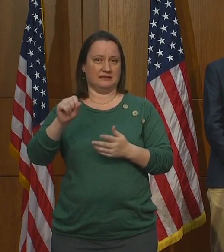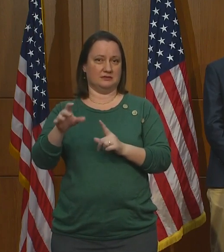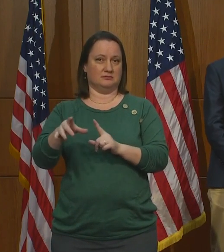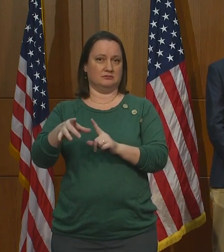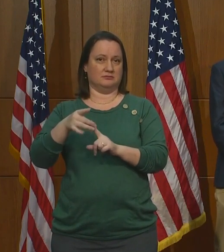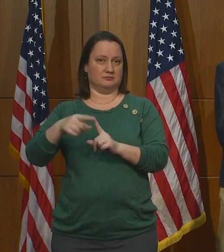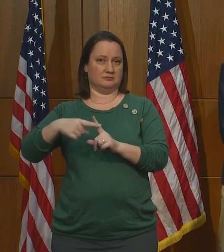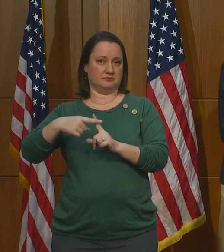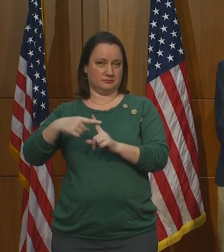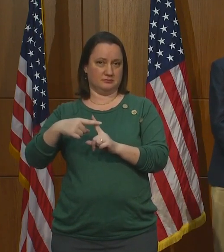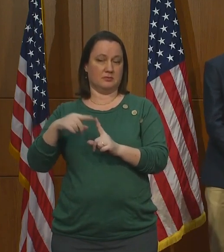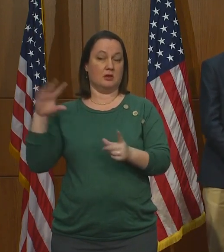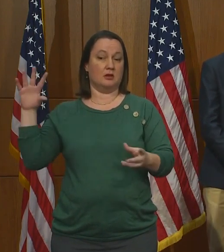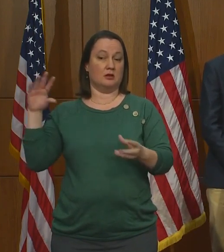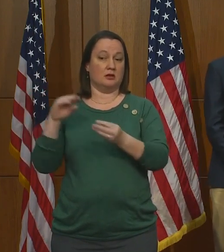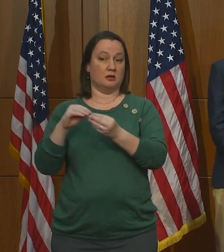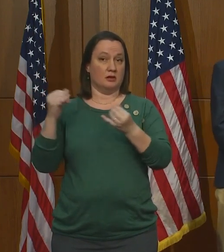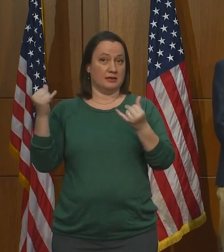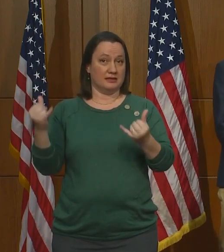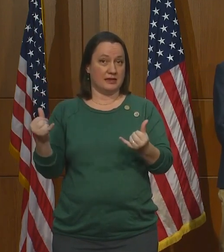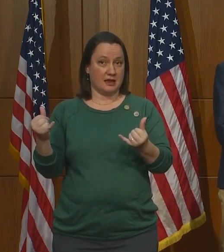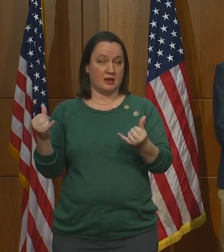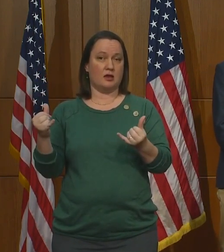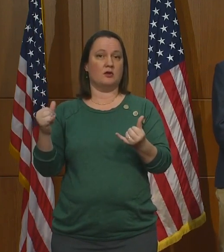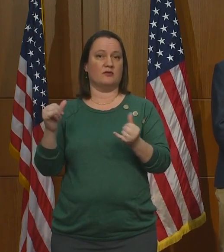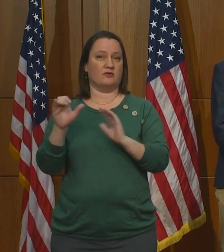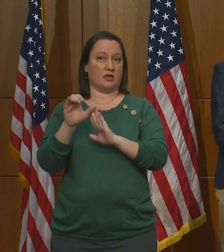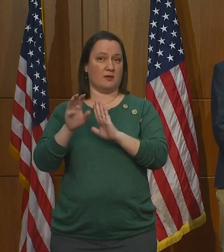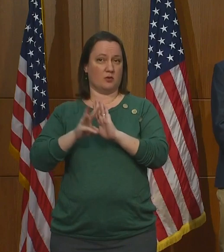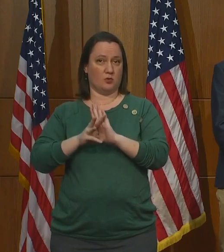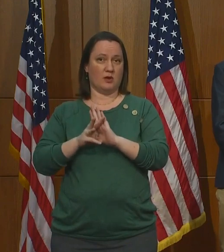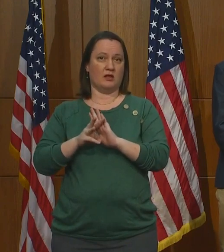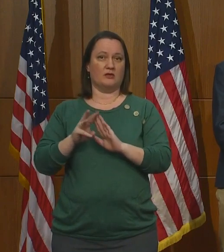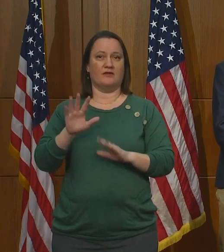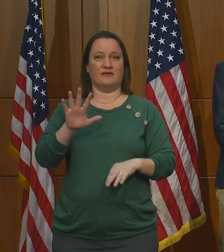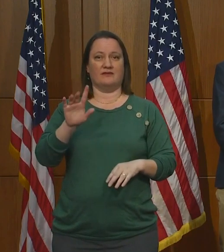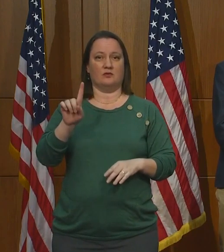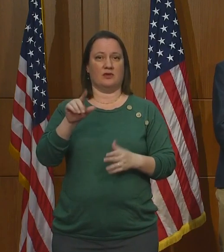FOUR HUNDRED AND EIGHTY SEVEN NEW. CASES OF COVID NINETEEN